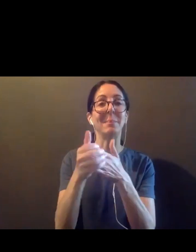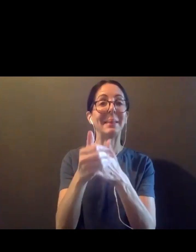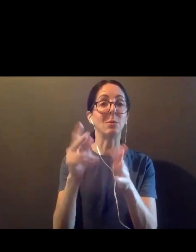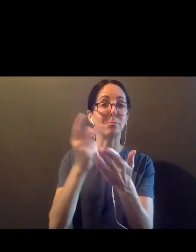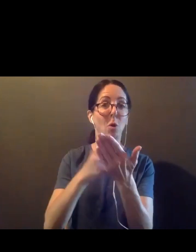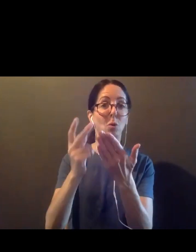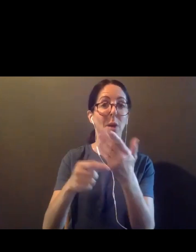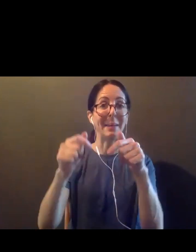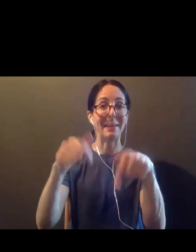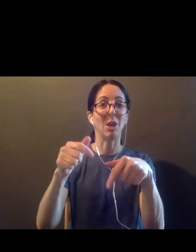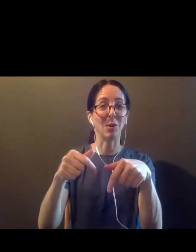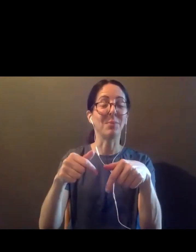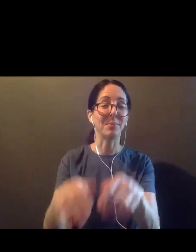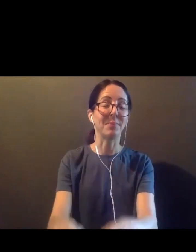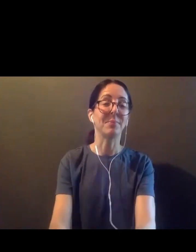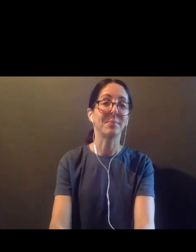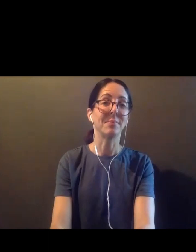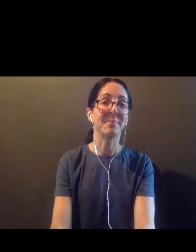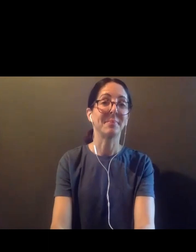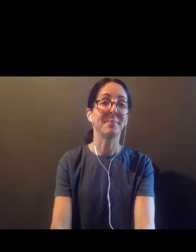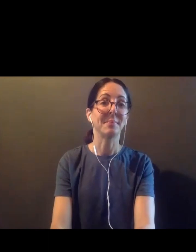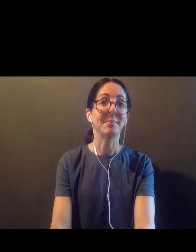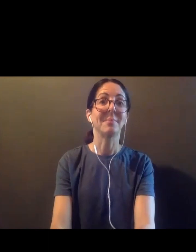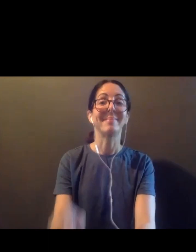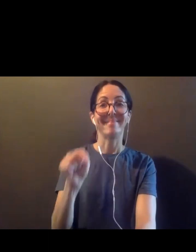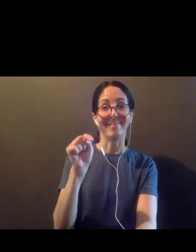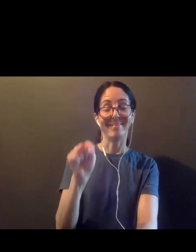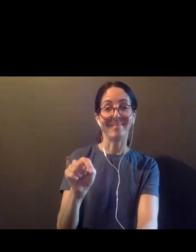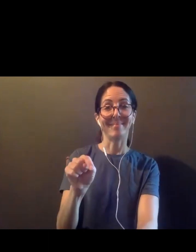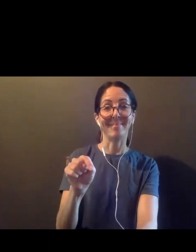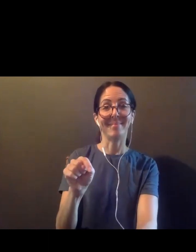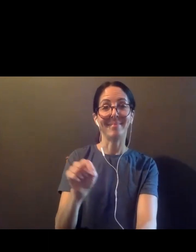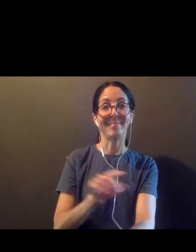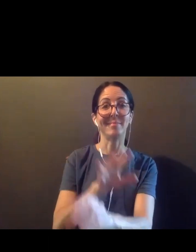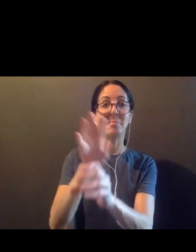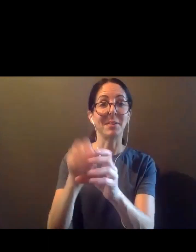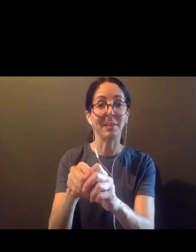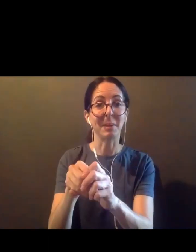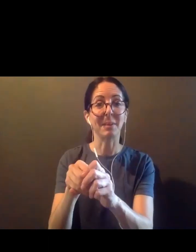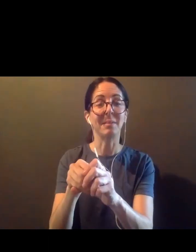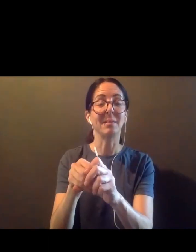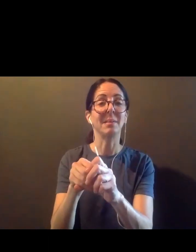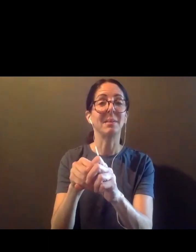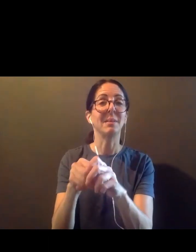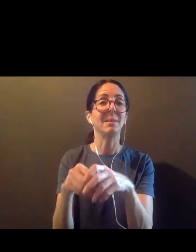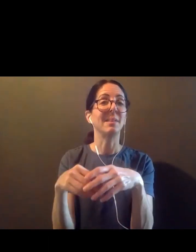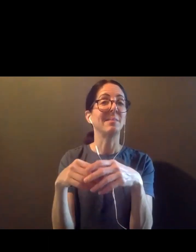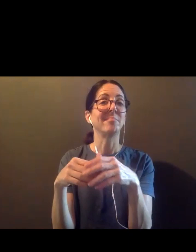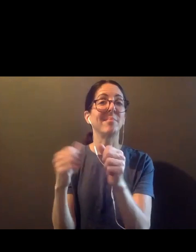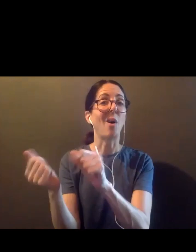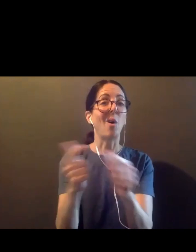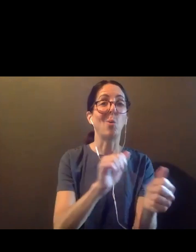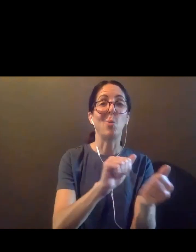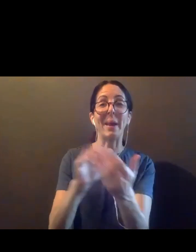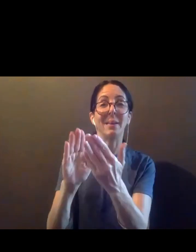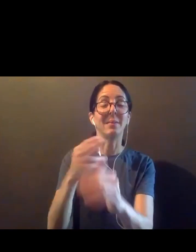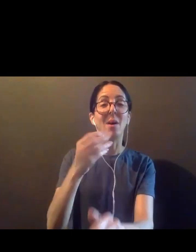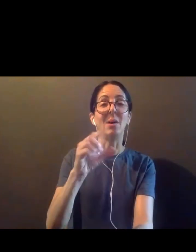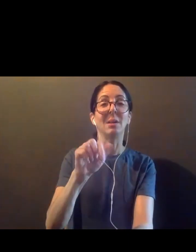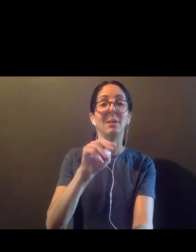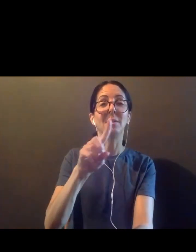And it actually participates in all aspects of Holland Bloorview, which include from creating